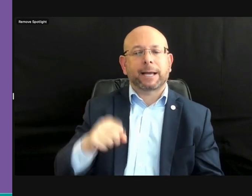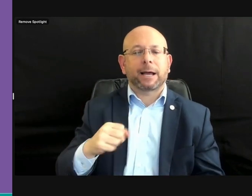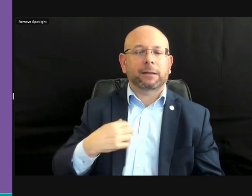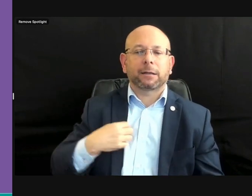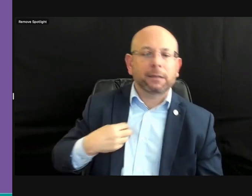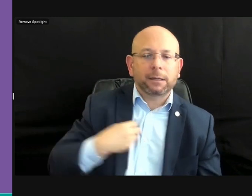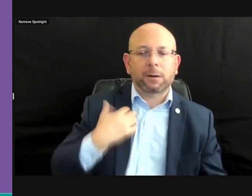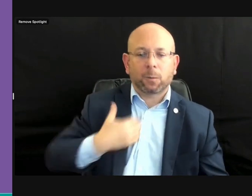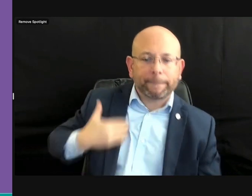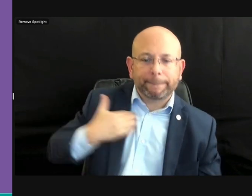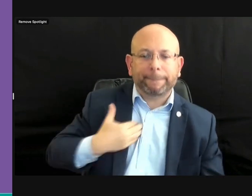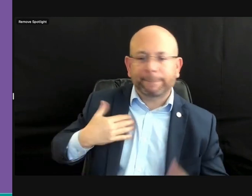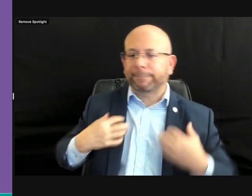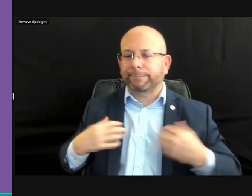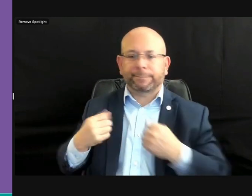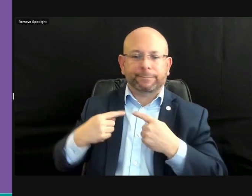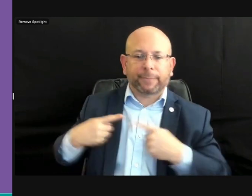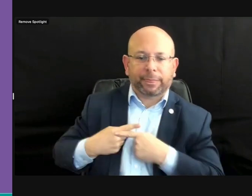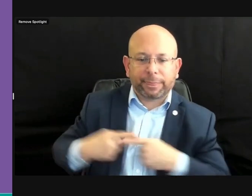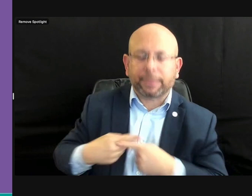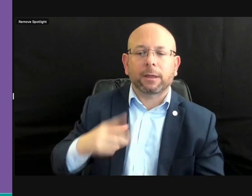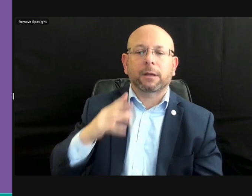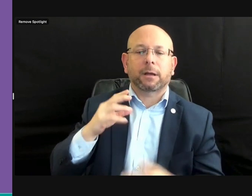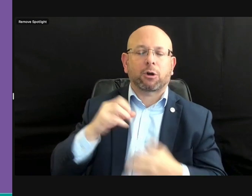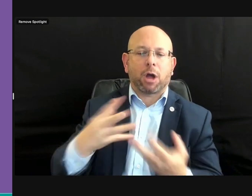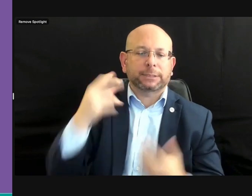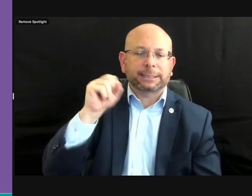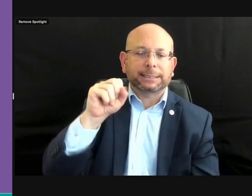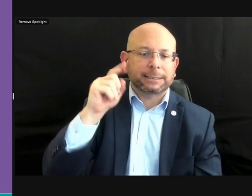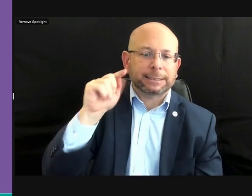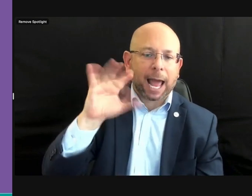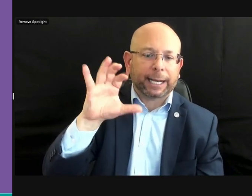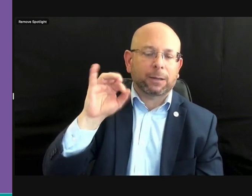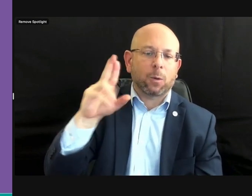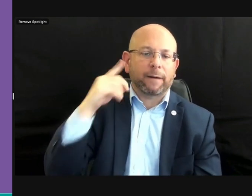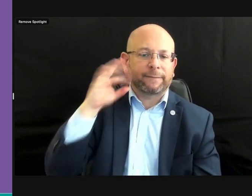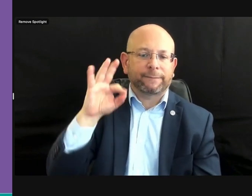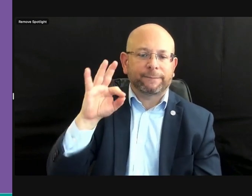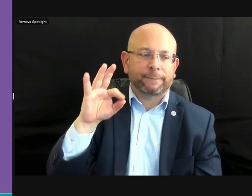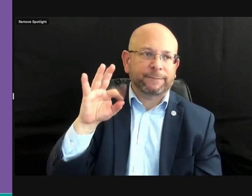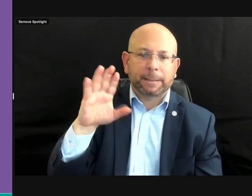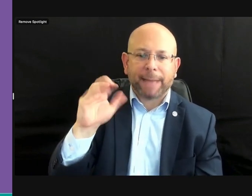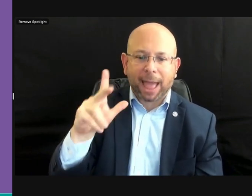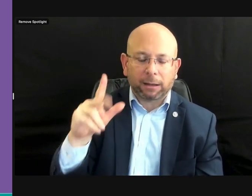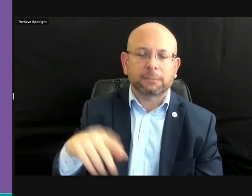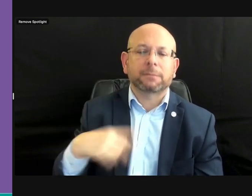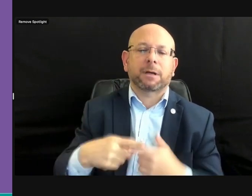But sometimes the movement and noise from that will cause a conflict, whether it is static or feedback